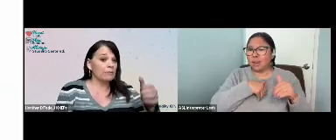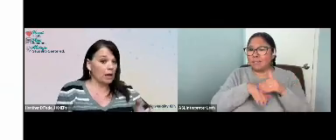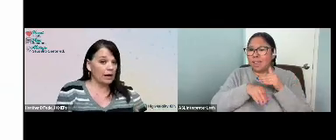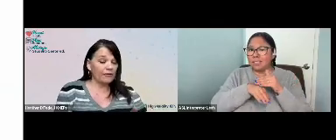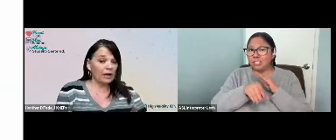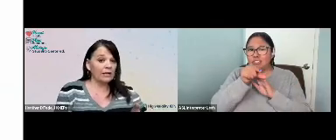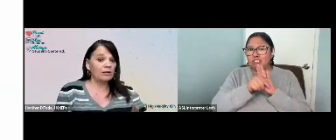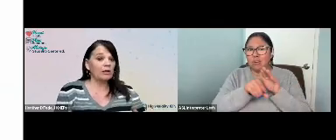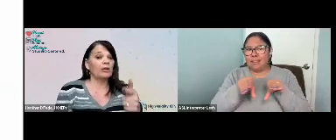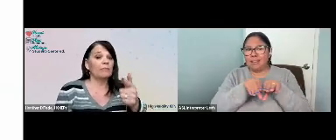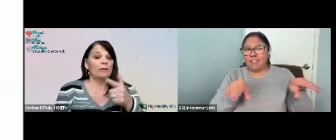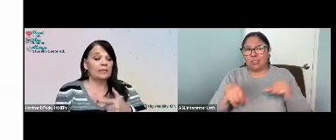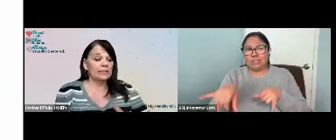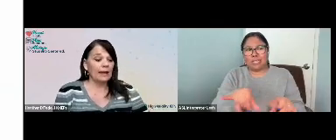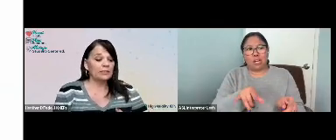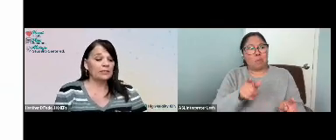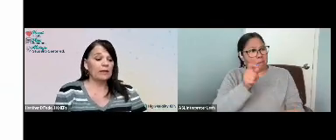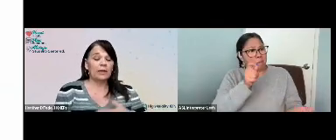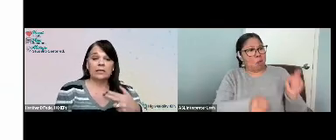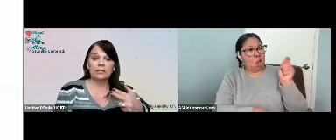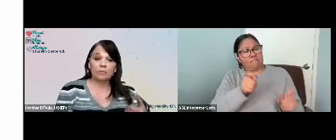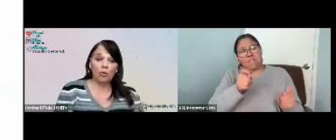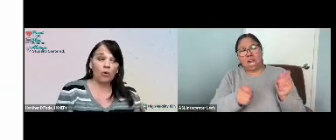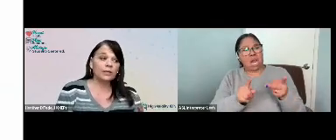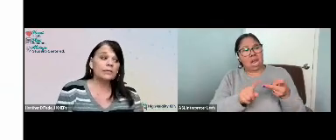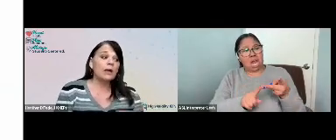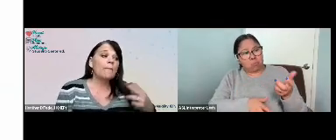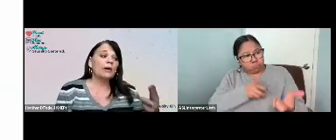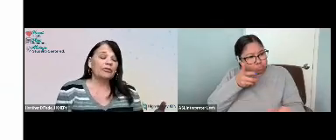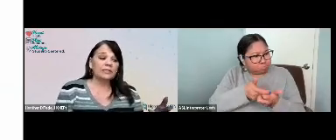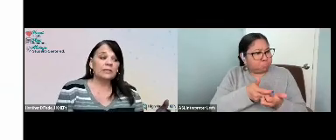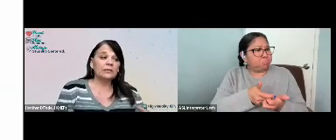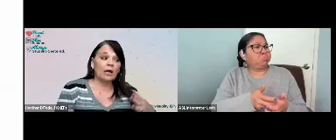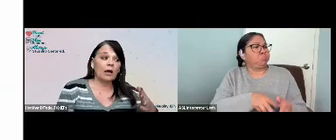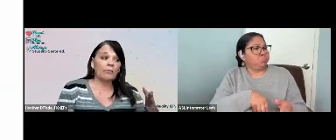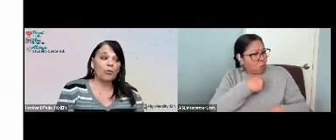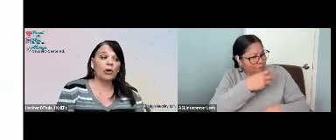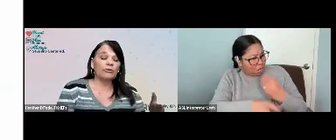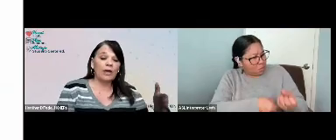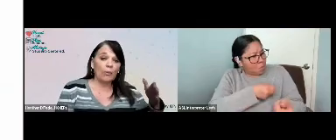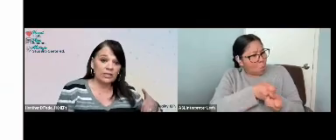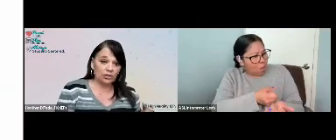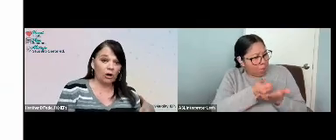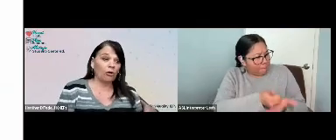they may be modified, they may be adapted, they may need supports, but this is important that we